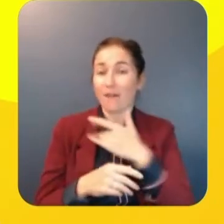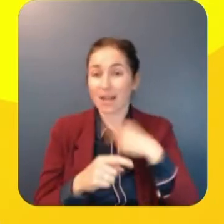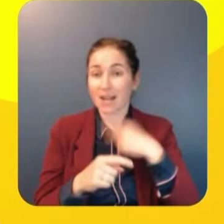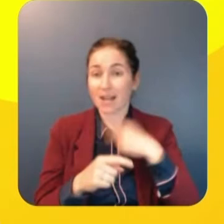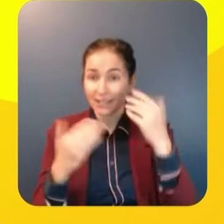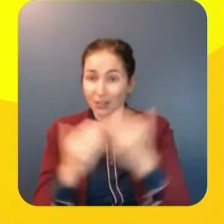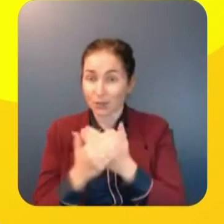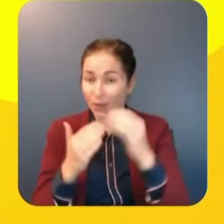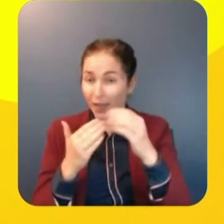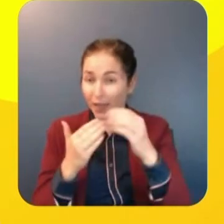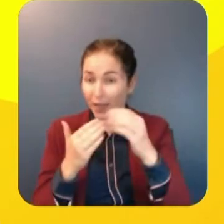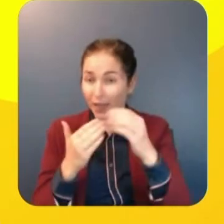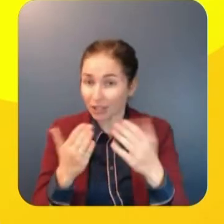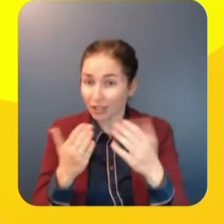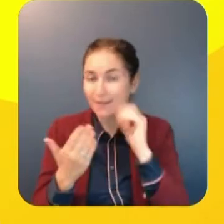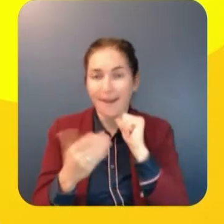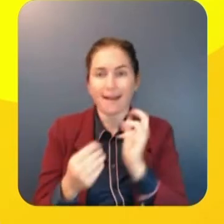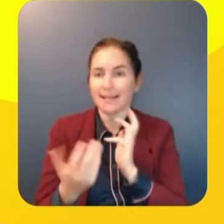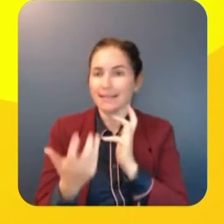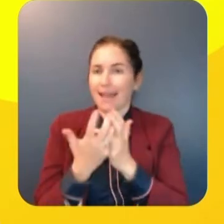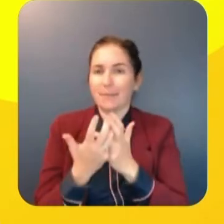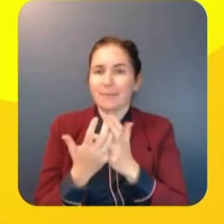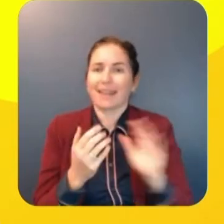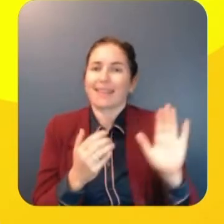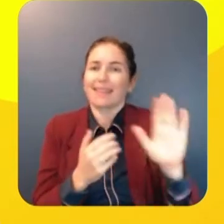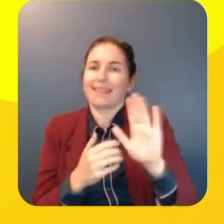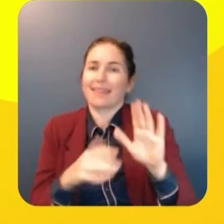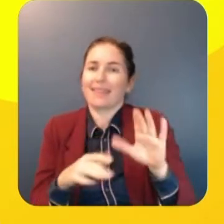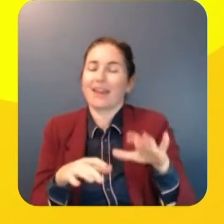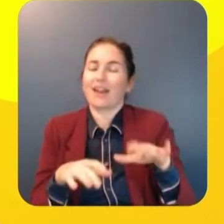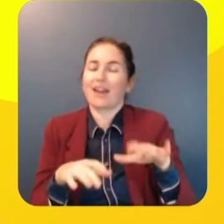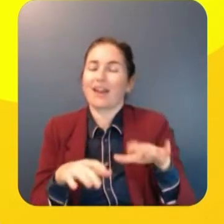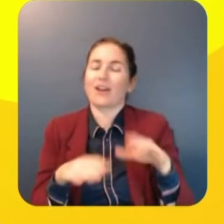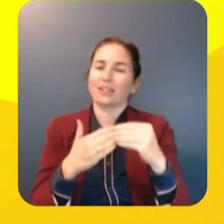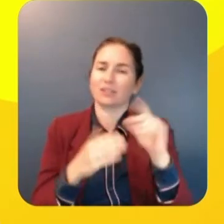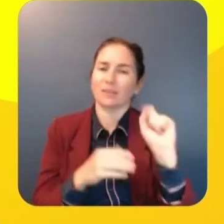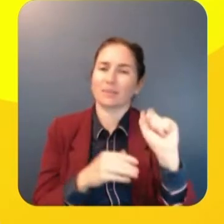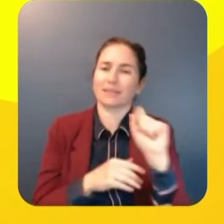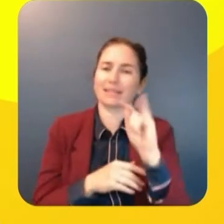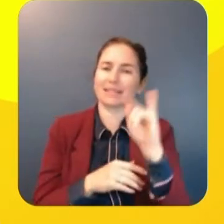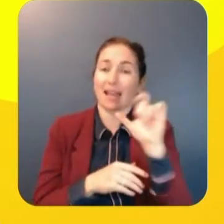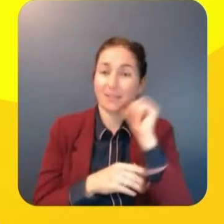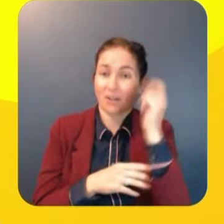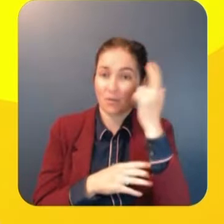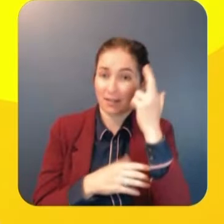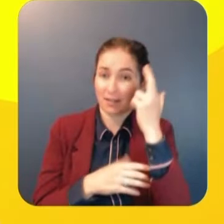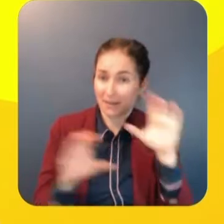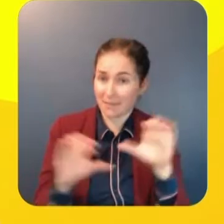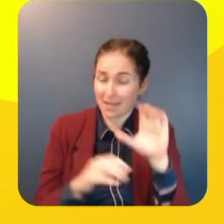not adapting their own leadership style enough, not realizing that being a leader means in many ways being a chameleon. Right.